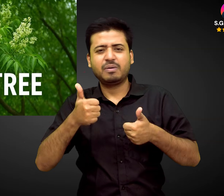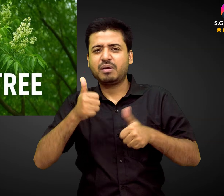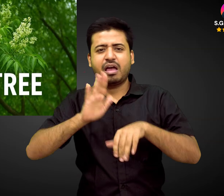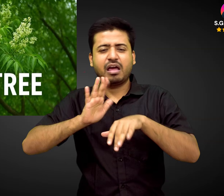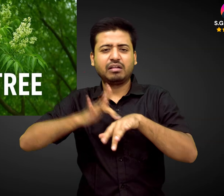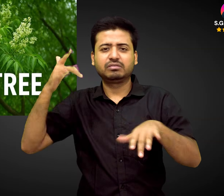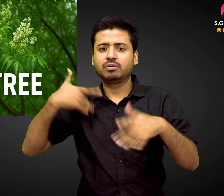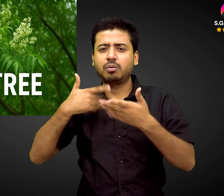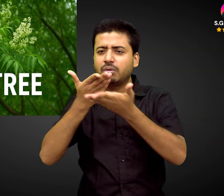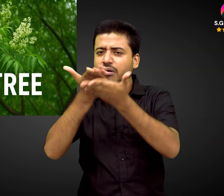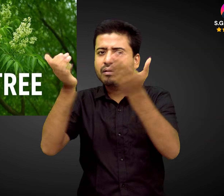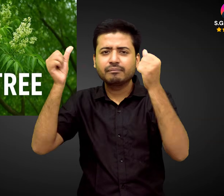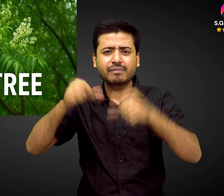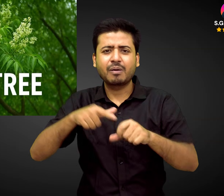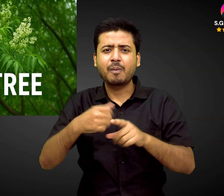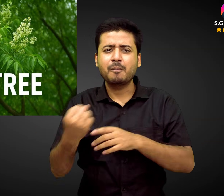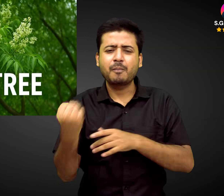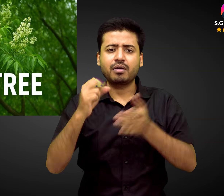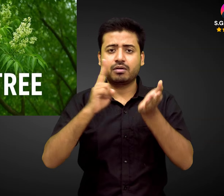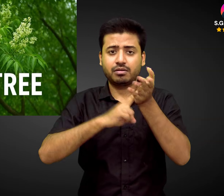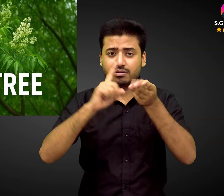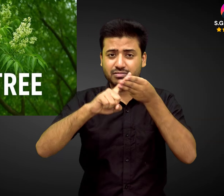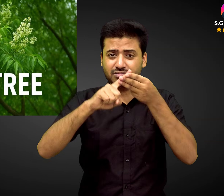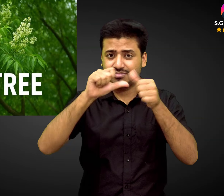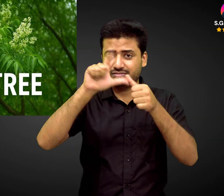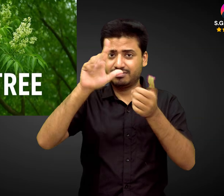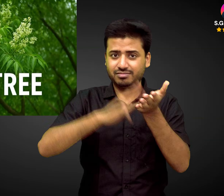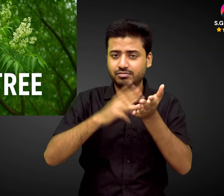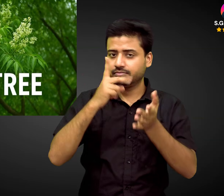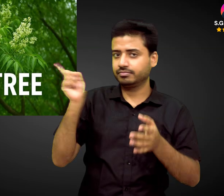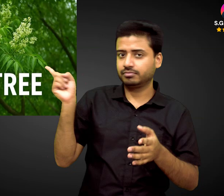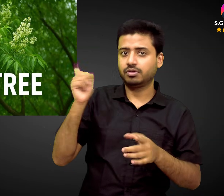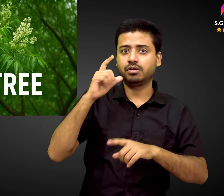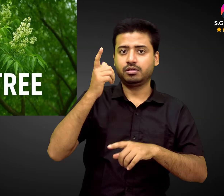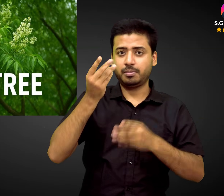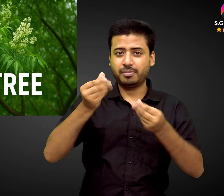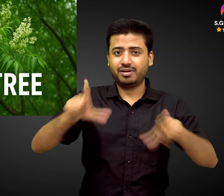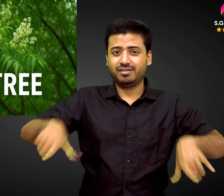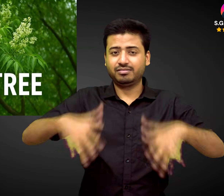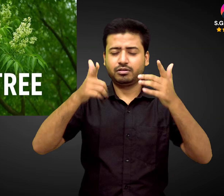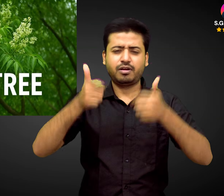treatment. This particular combination works synergistically to help reduce acne breakouts,